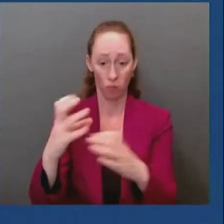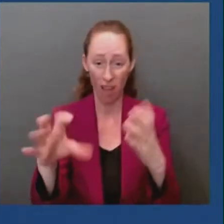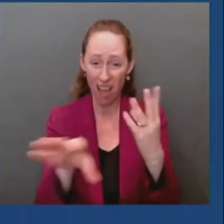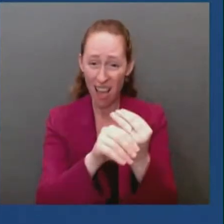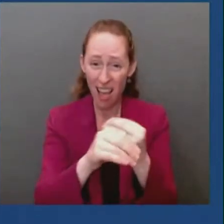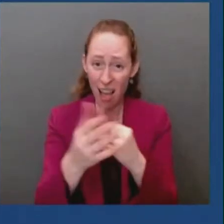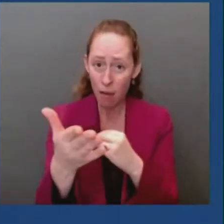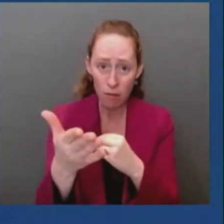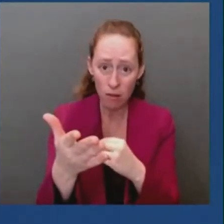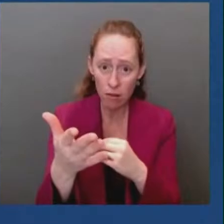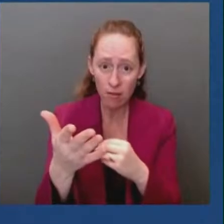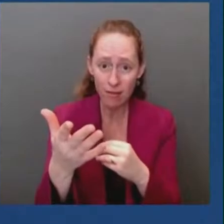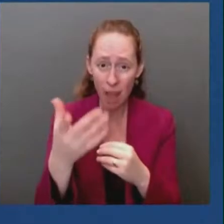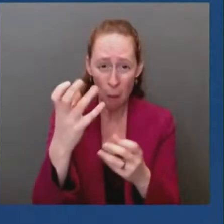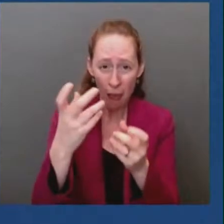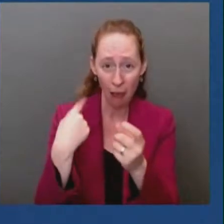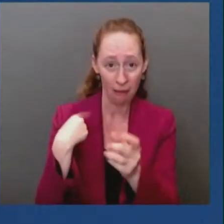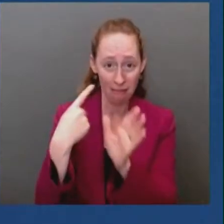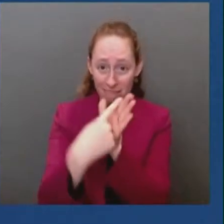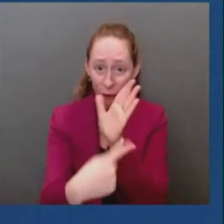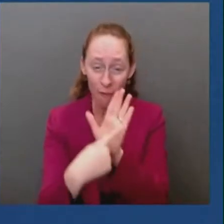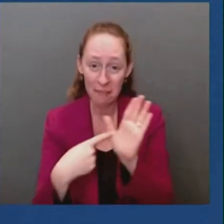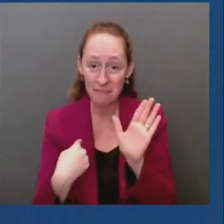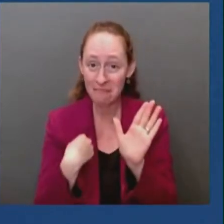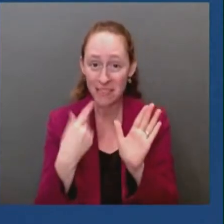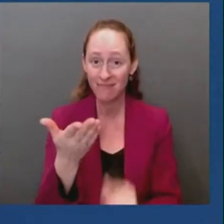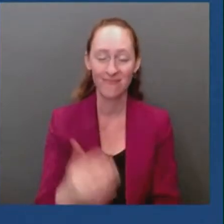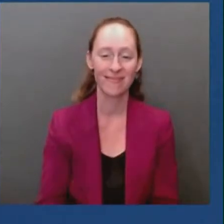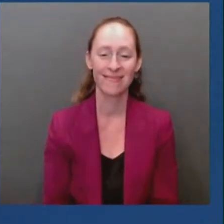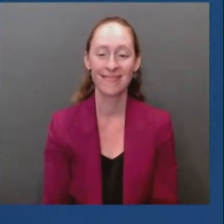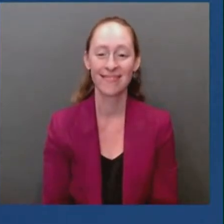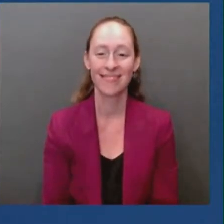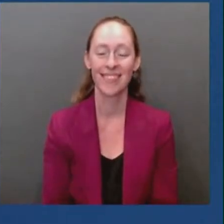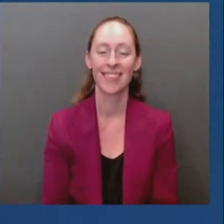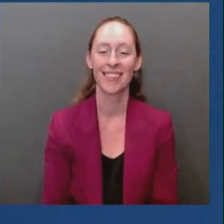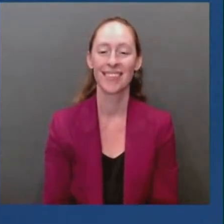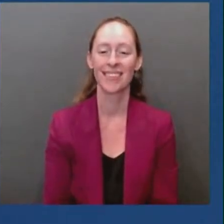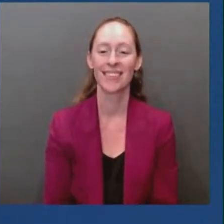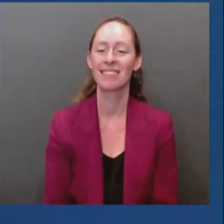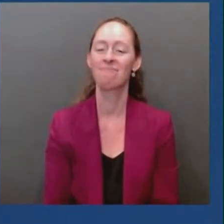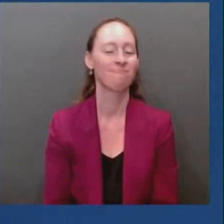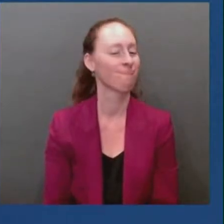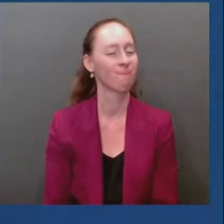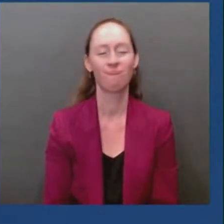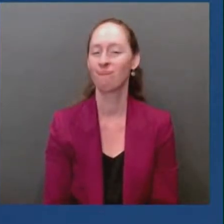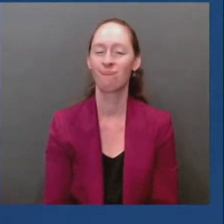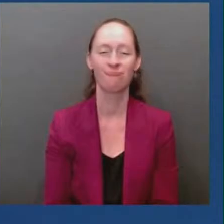HIGH DEGREE OF PROTECTION. TONY, DO YOU WANT TO EXPAND OR EDIT ANY OF THAT?